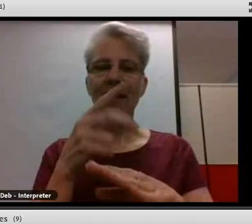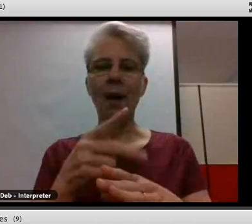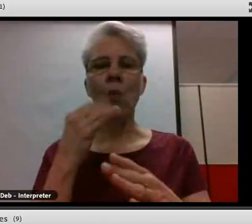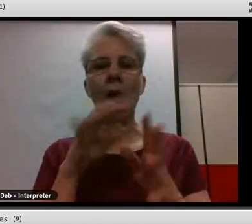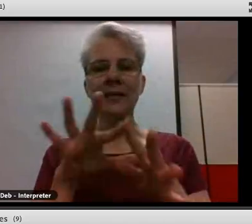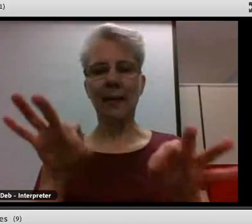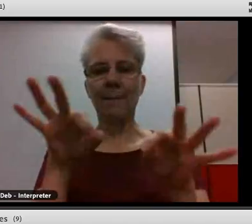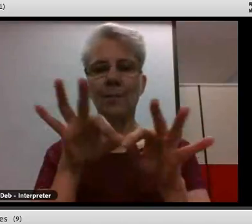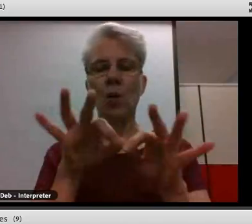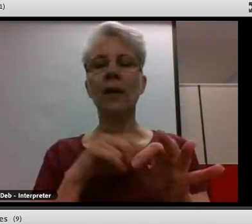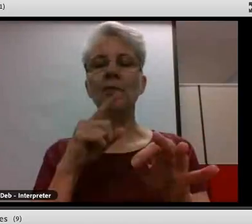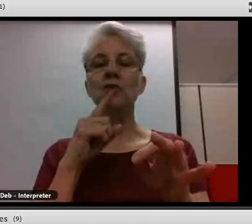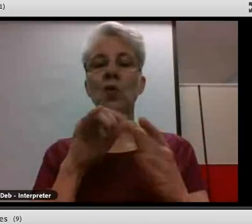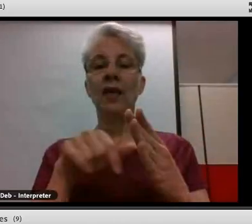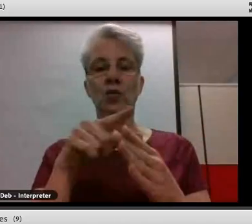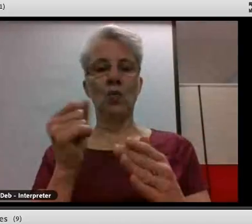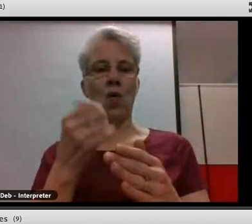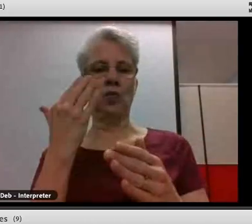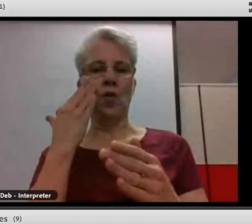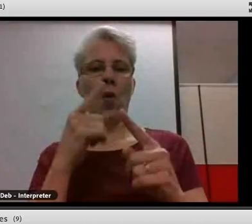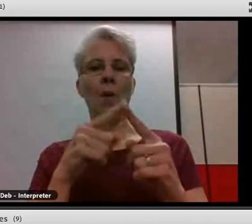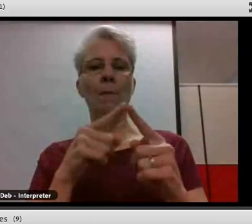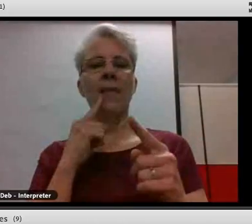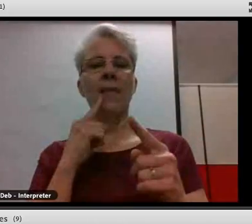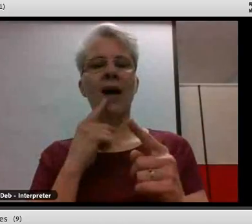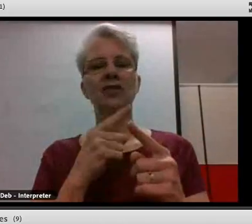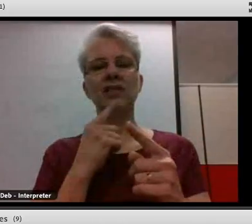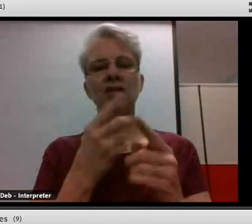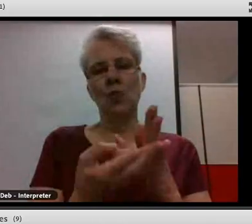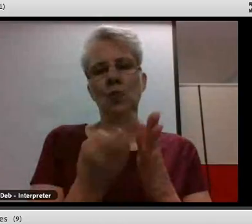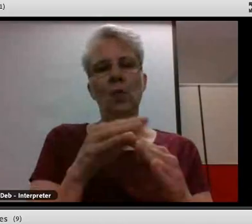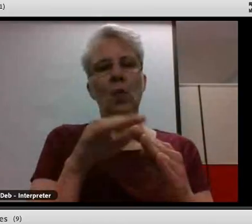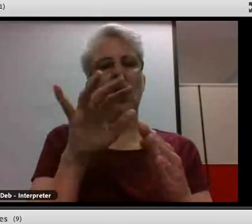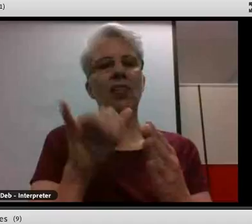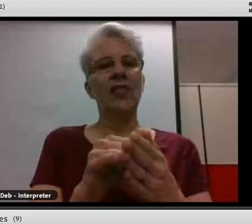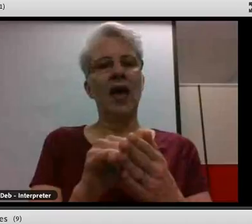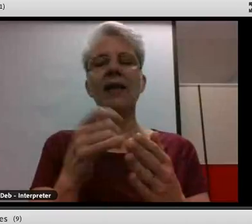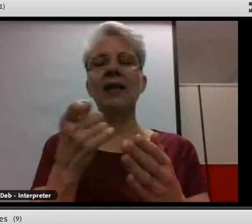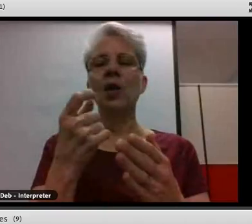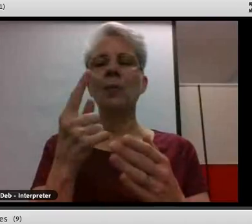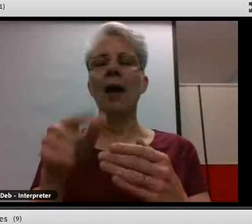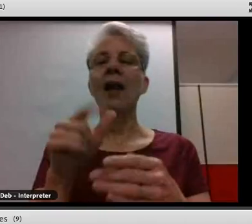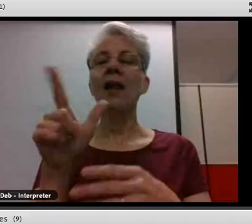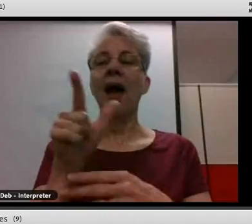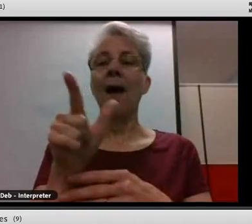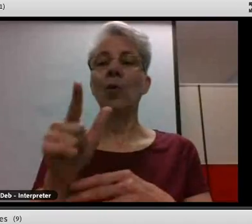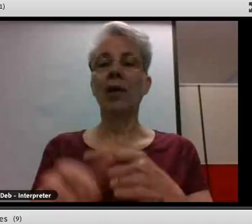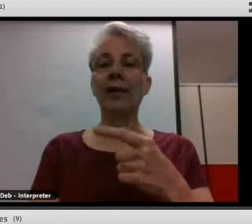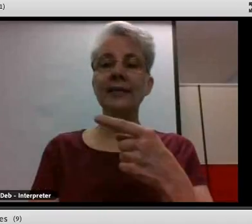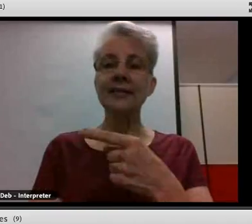This is kind of a beginner type session, just some basic things to help you get started.